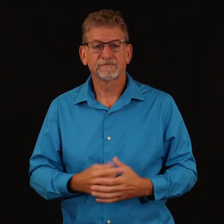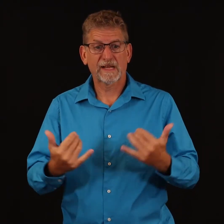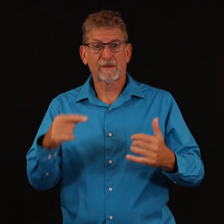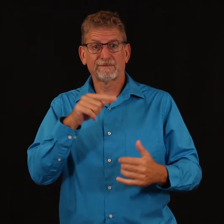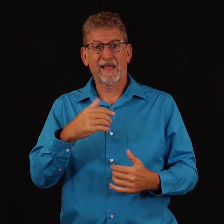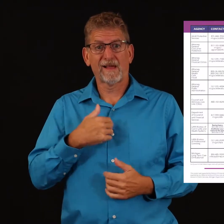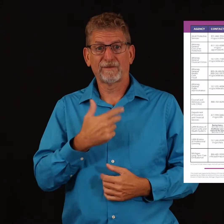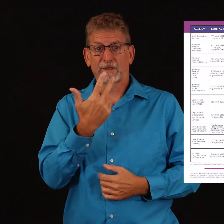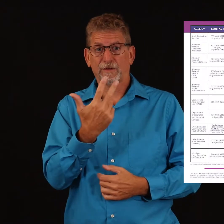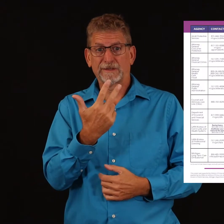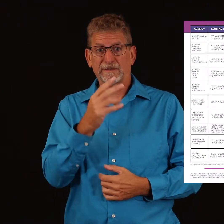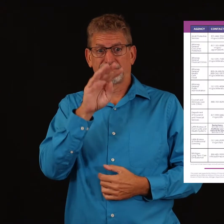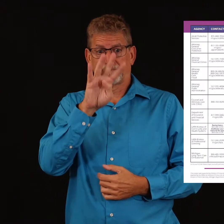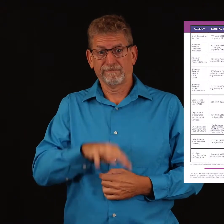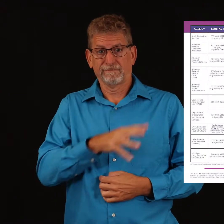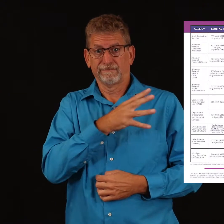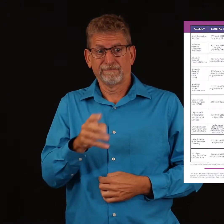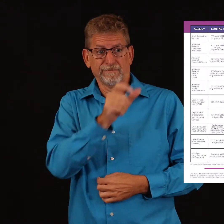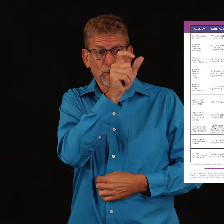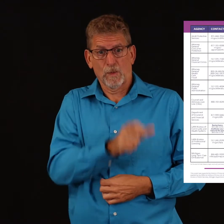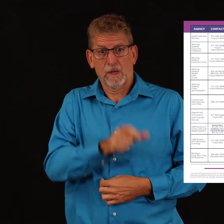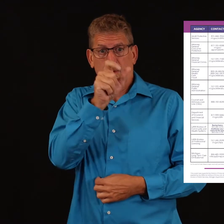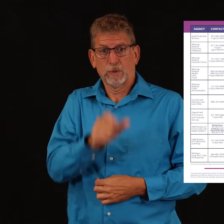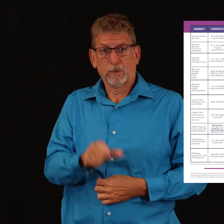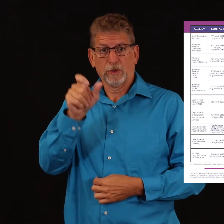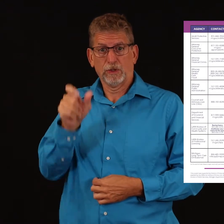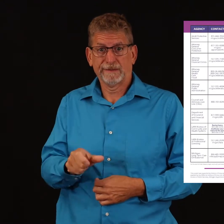[Next Section] There is a table with three columns